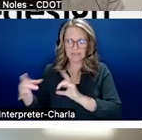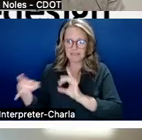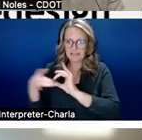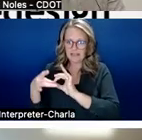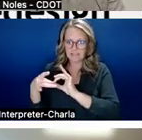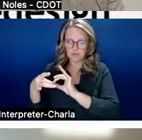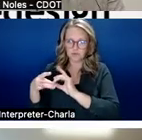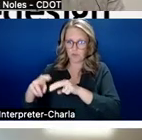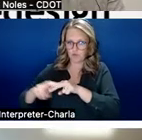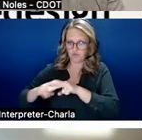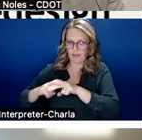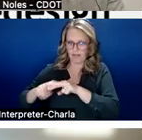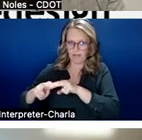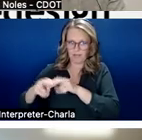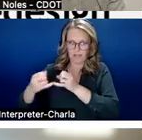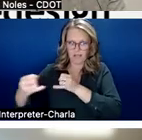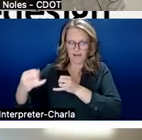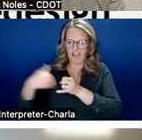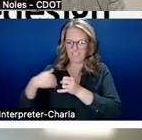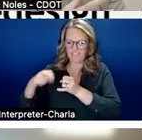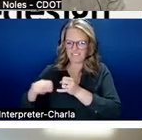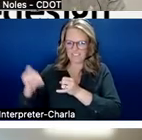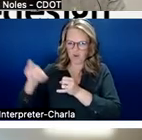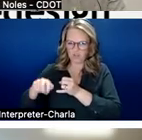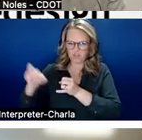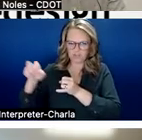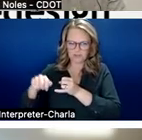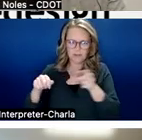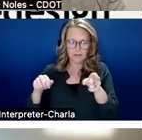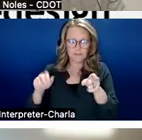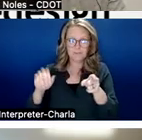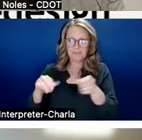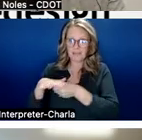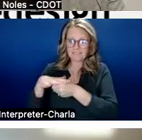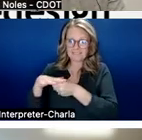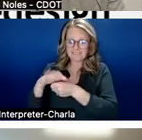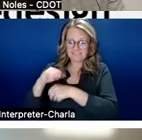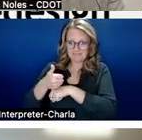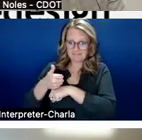and Federal Station by the stairs. Our intention is to replace that shelter